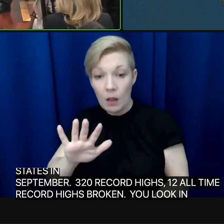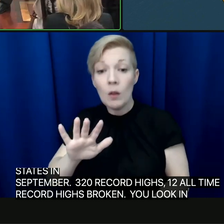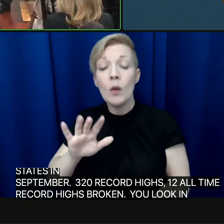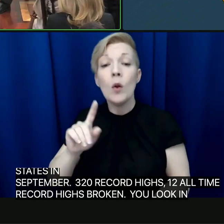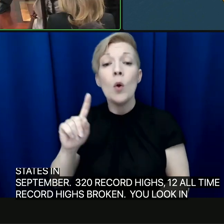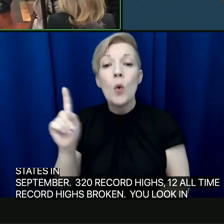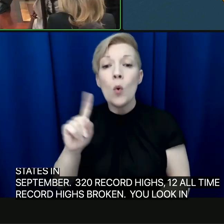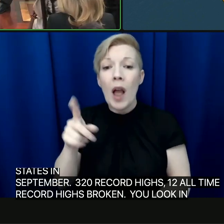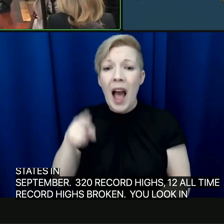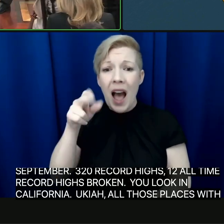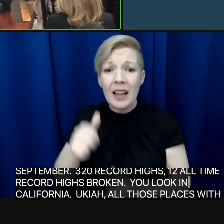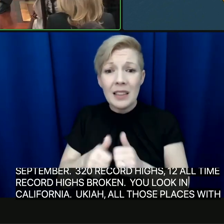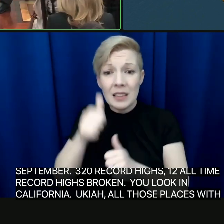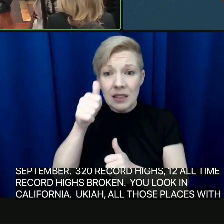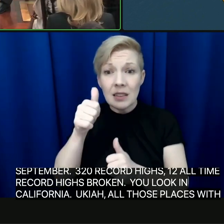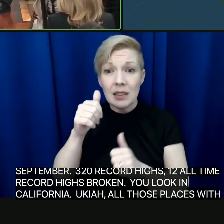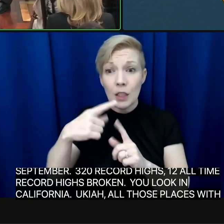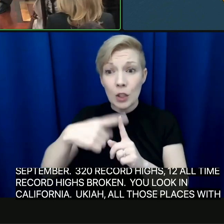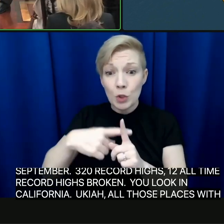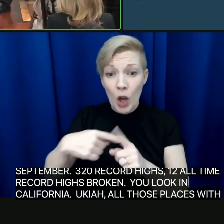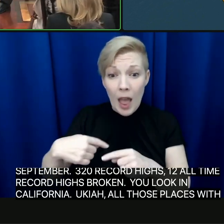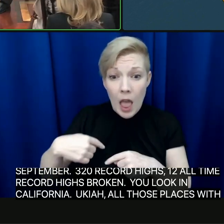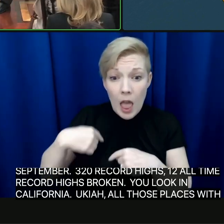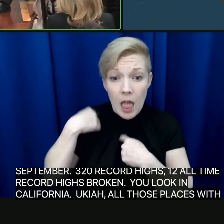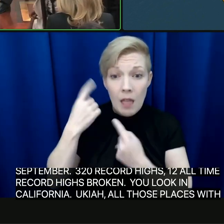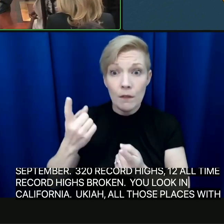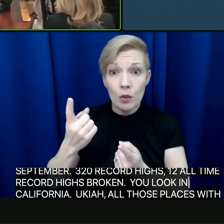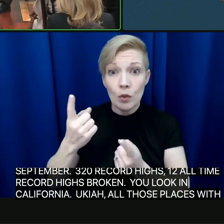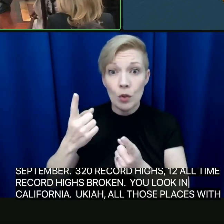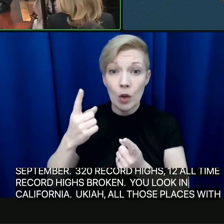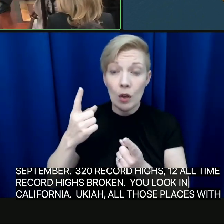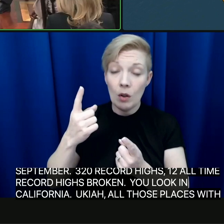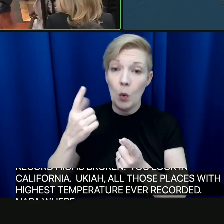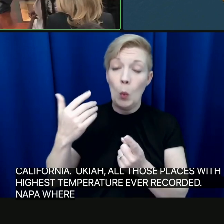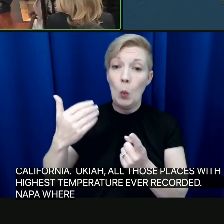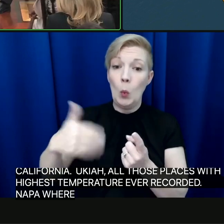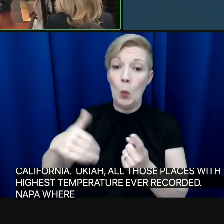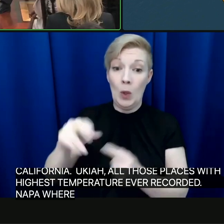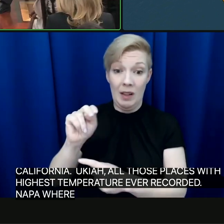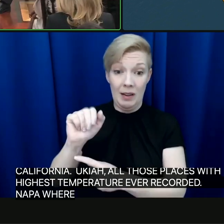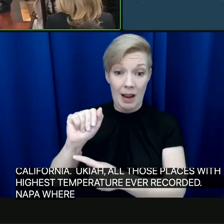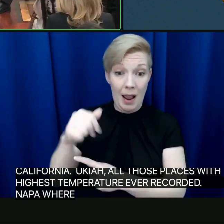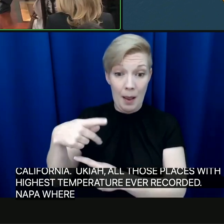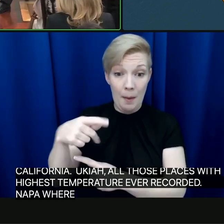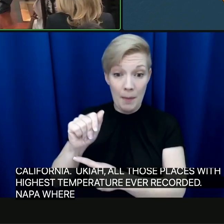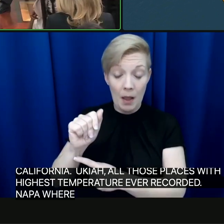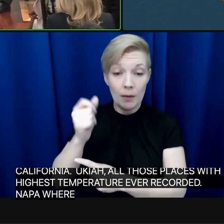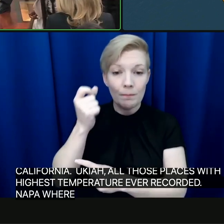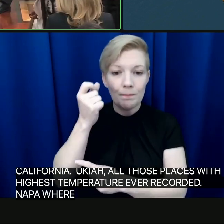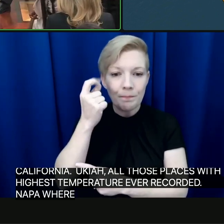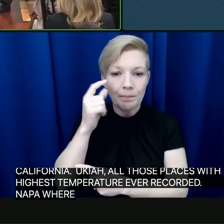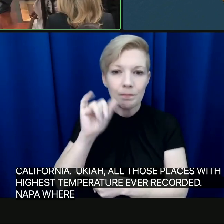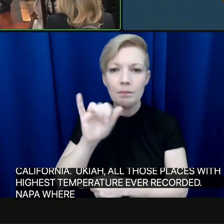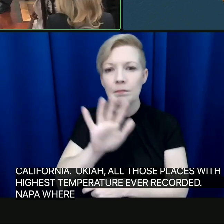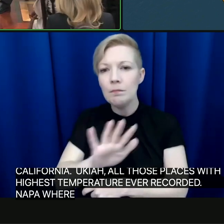Napa, you know, where we you know, I mean, I don't know. I this looks like a group that probably has a wine glass of wine or two.